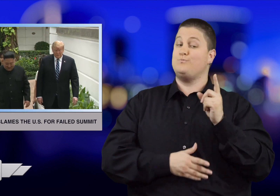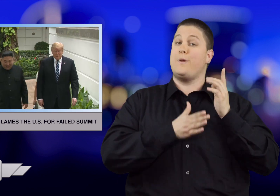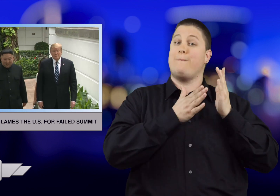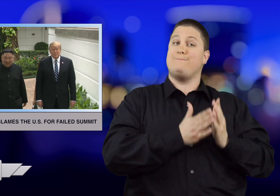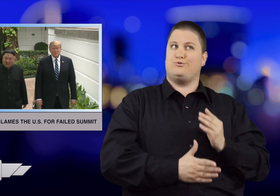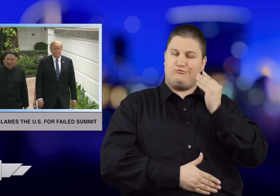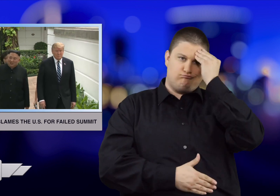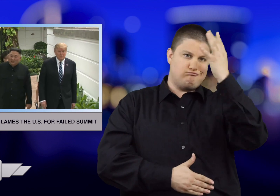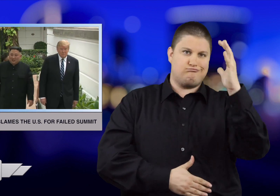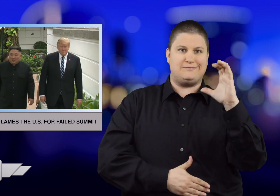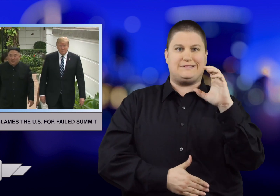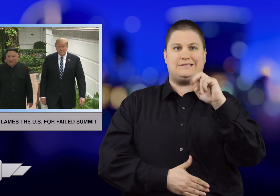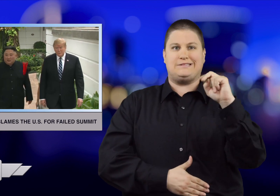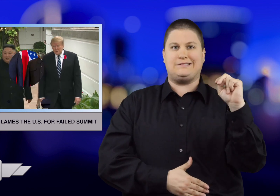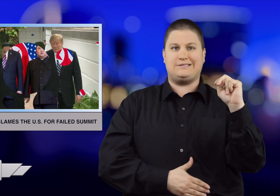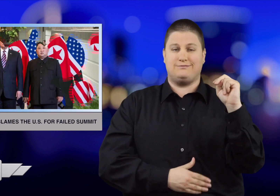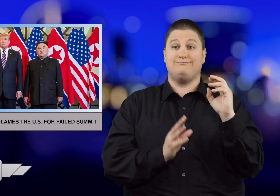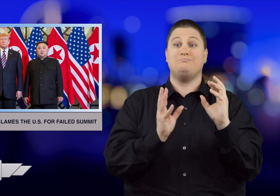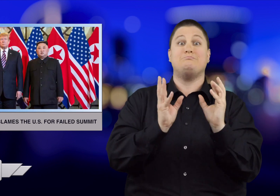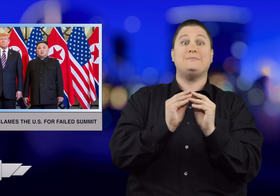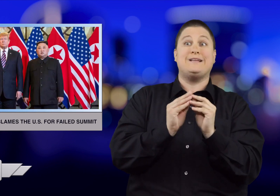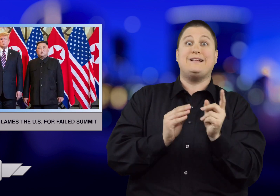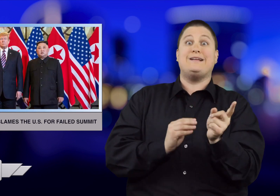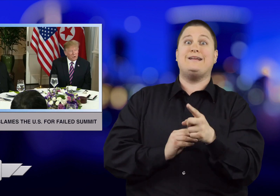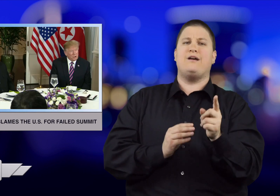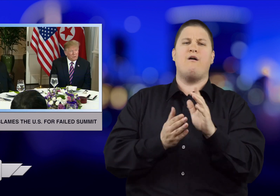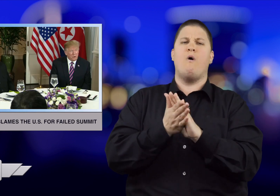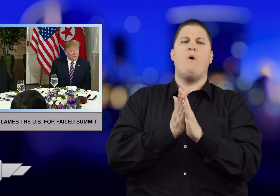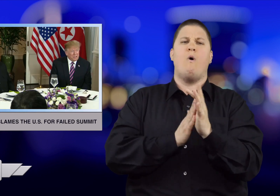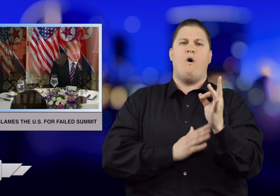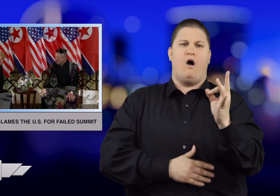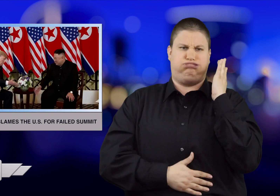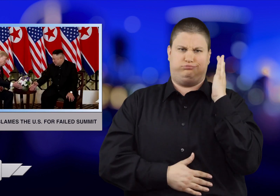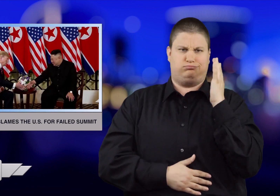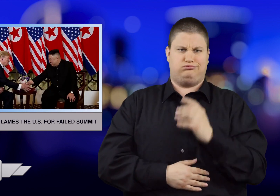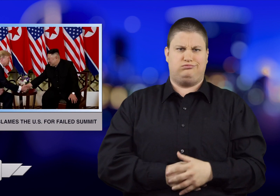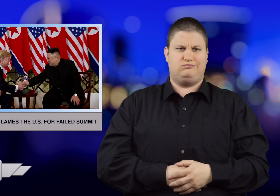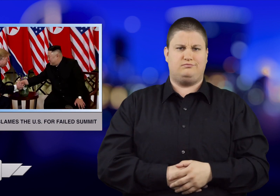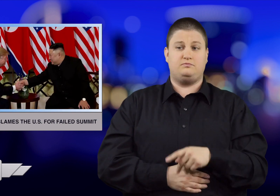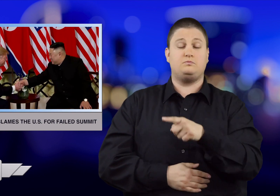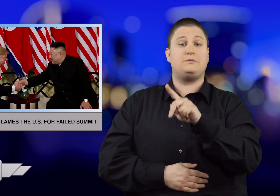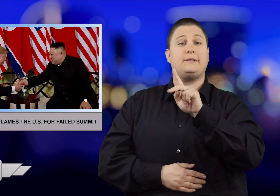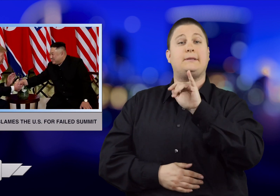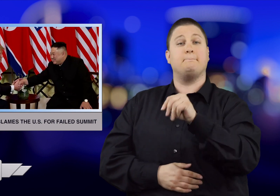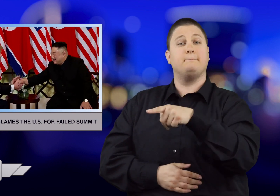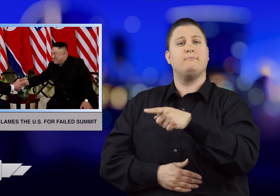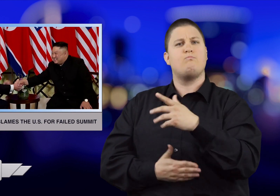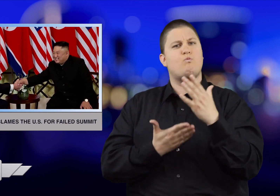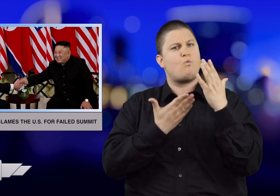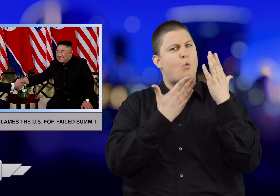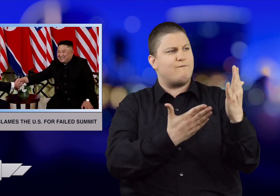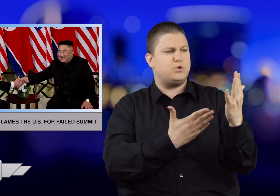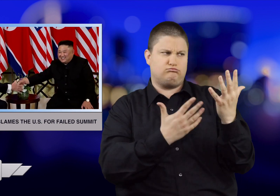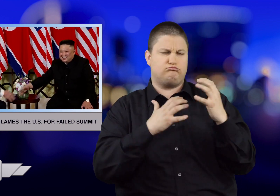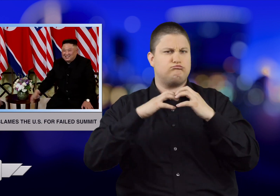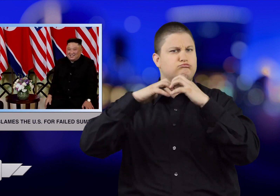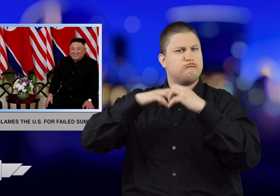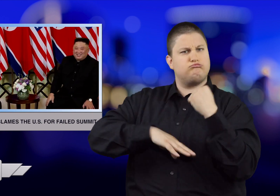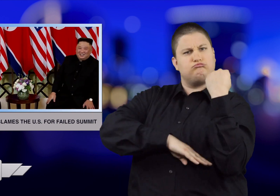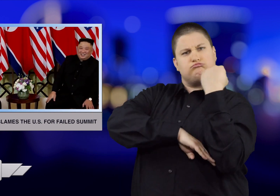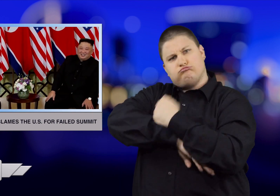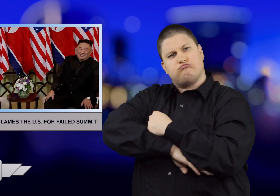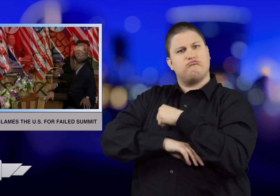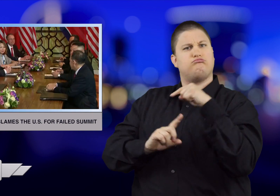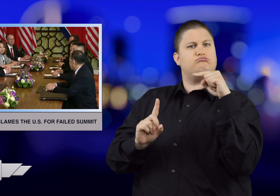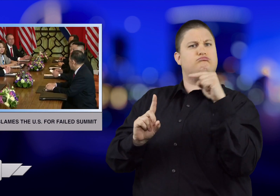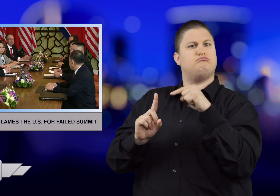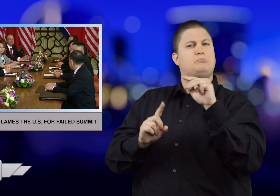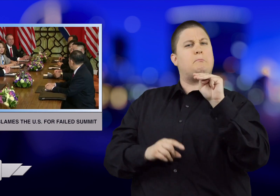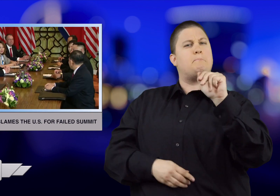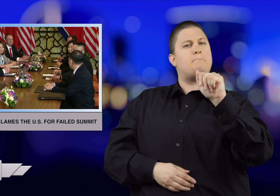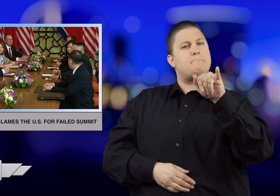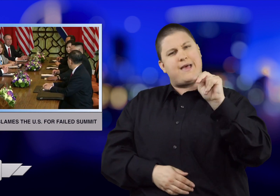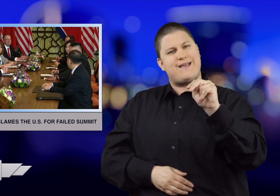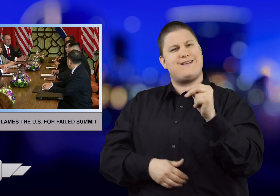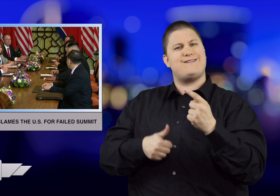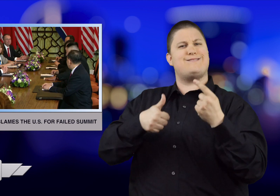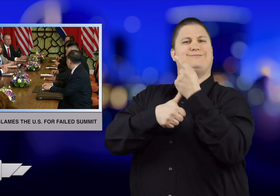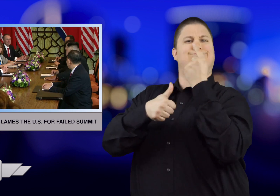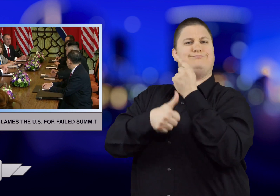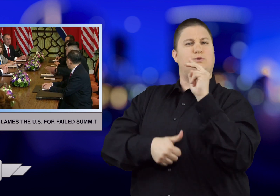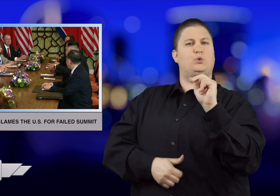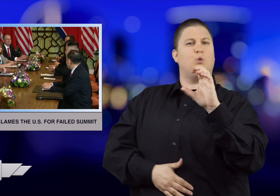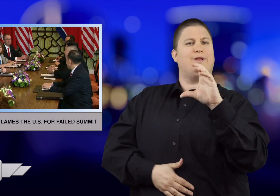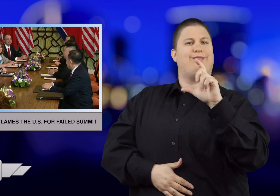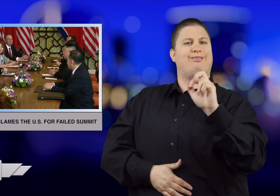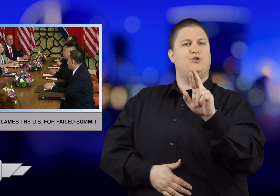But a source told CNN things went sour when the US refused to lift all sanctions against